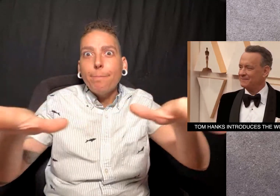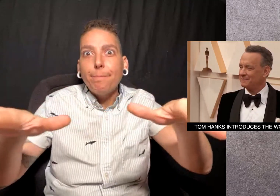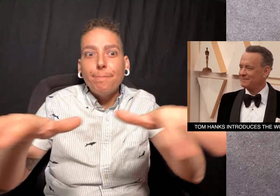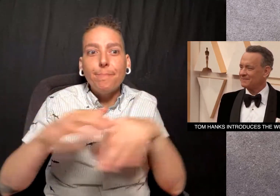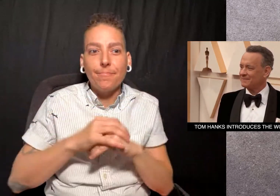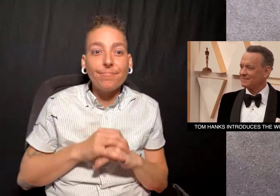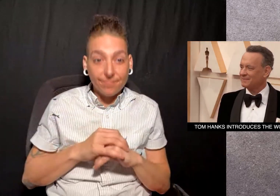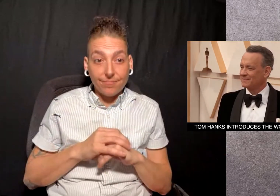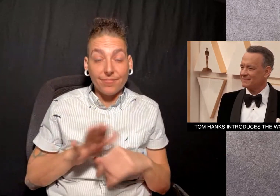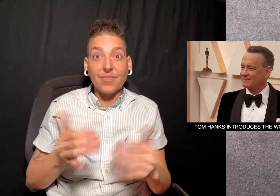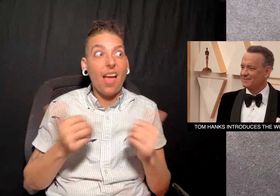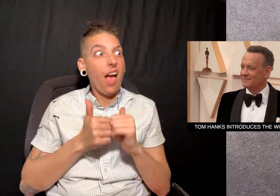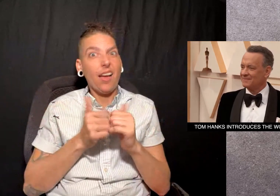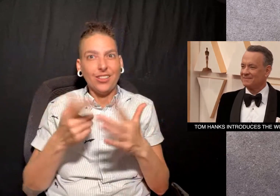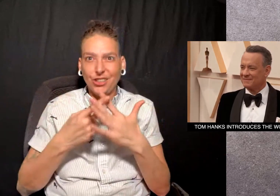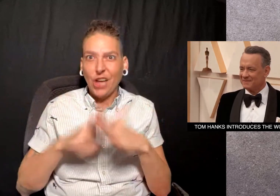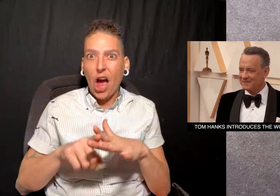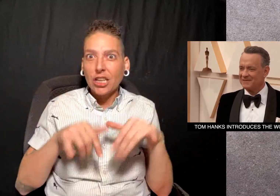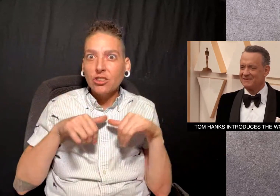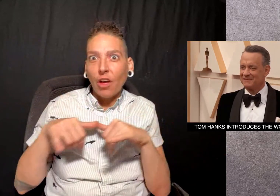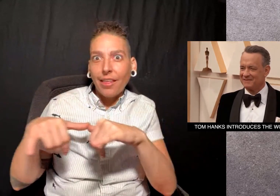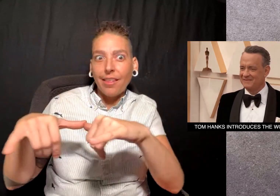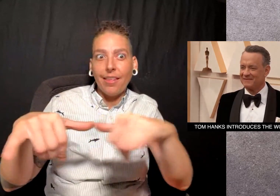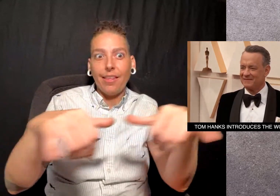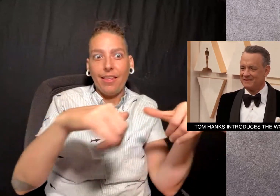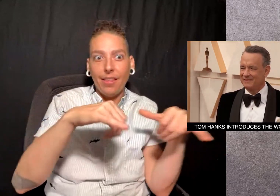now it's beginning to trend across the internet